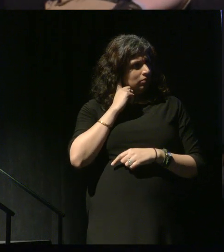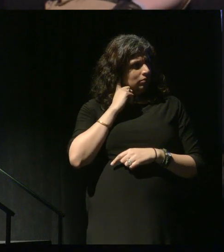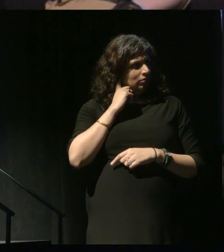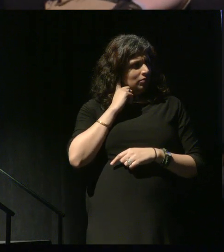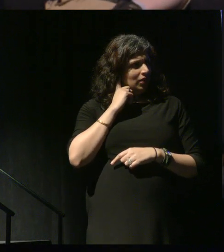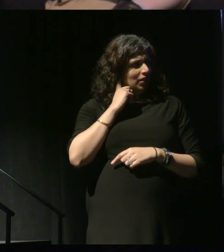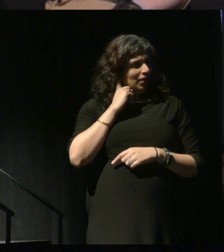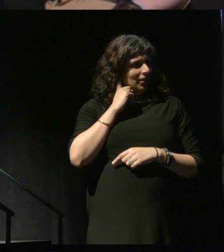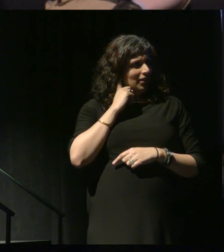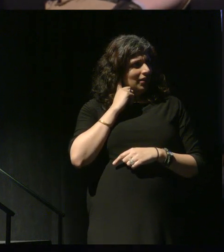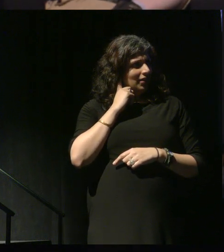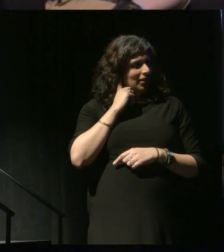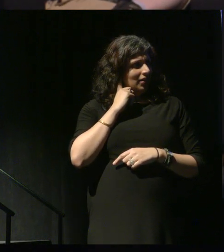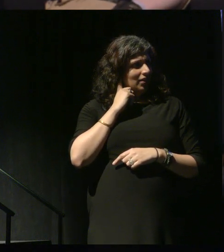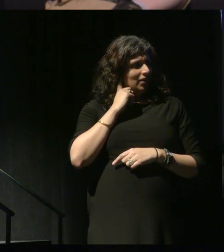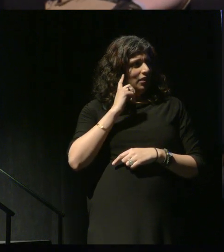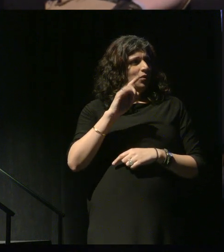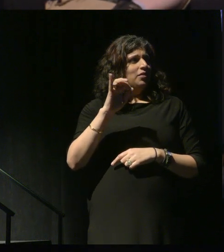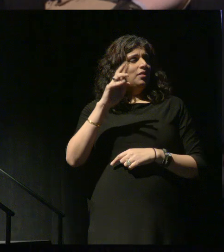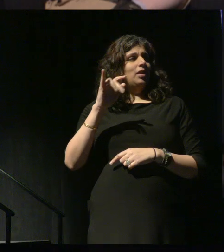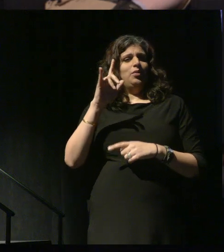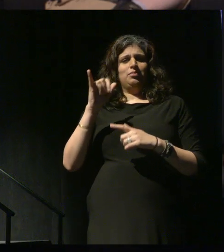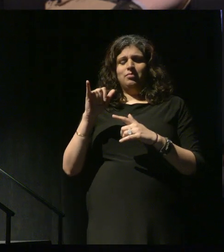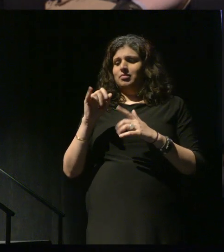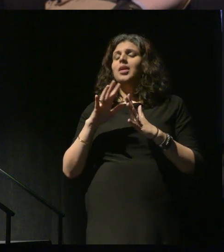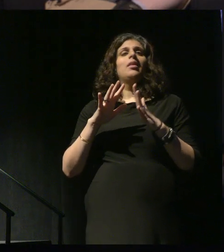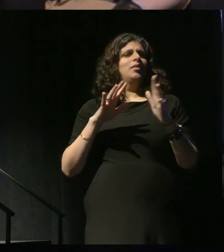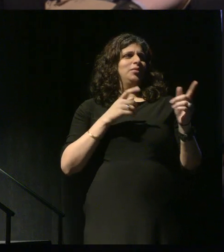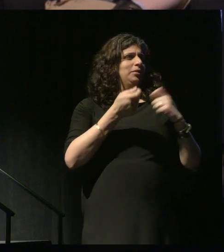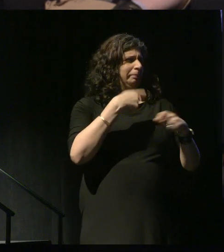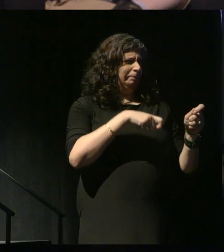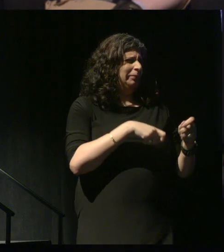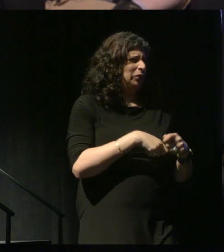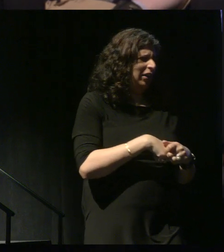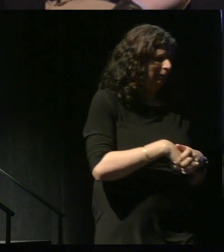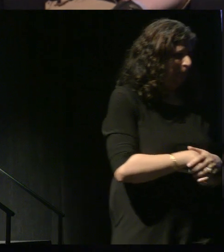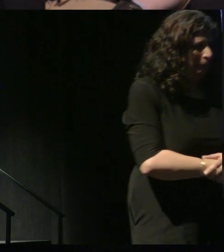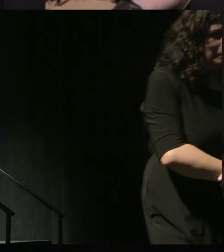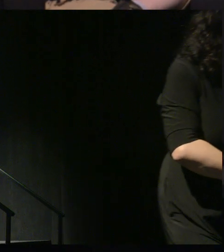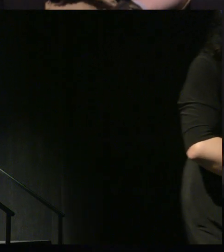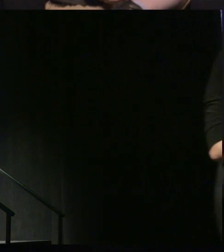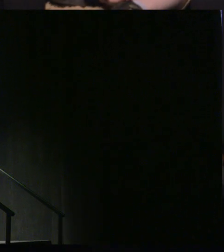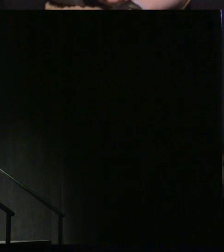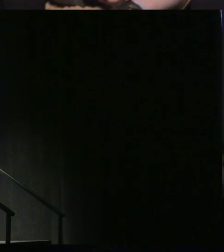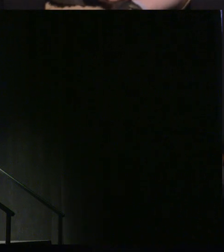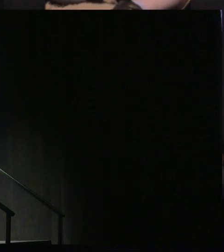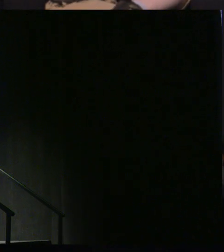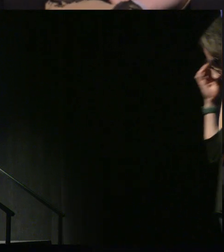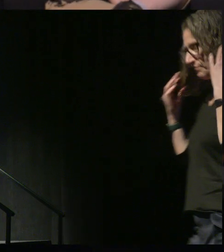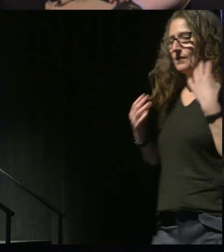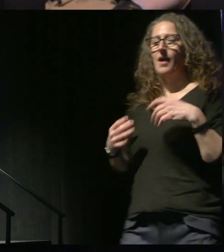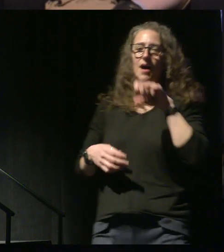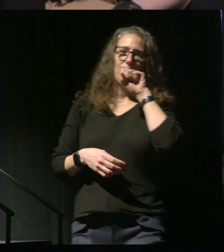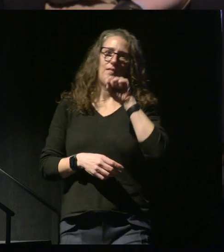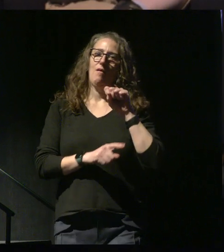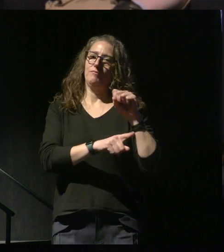you know, my editor is Elder Rotor, who I love, love, love dearly and is Filipino, you know which meant